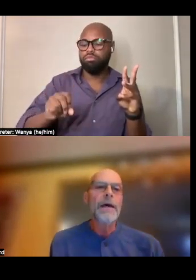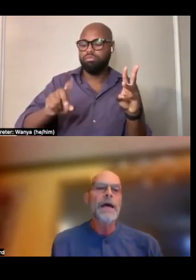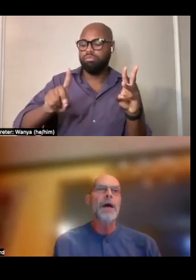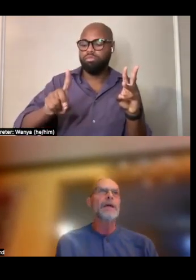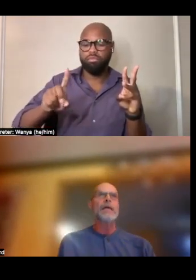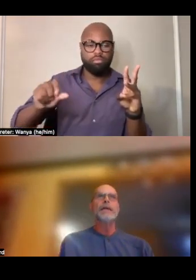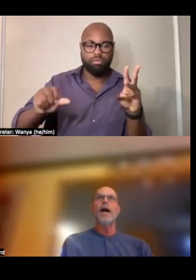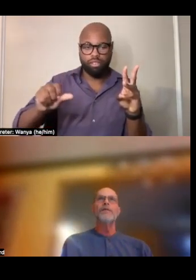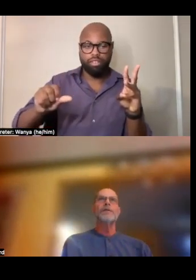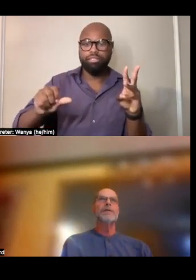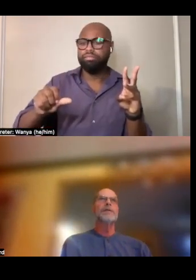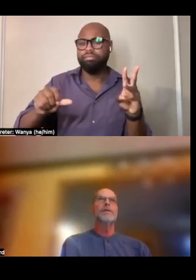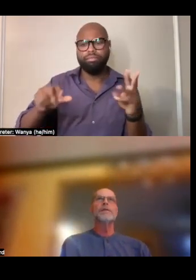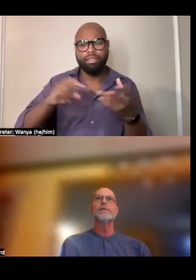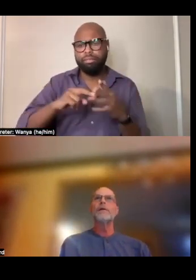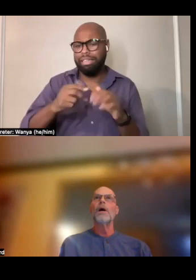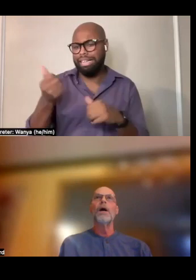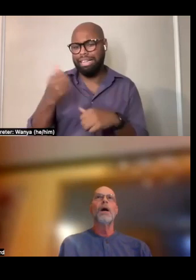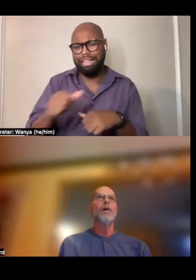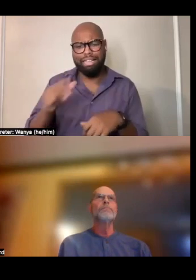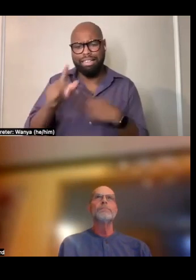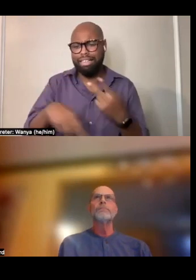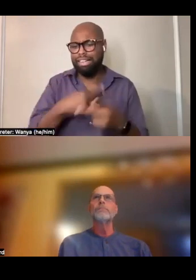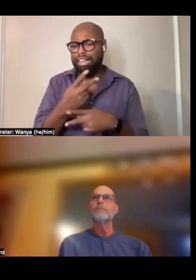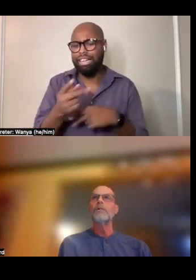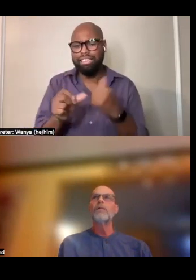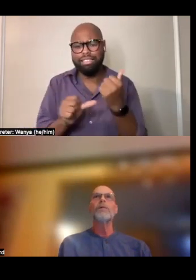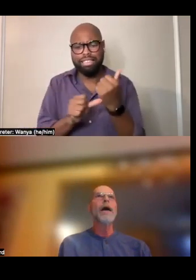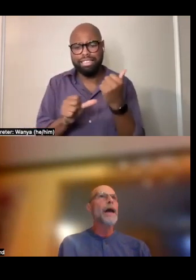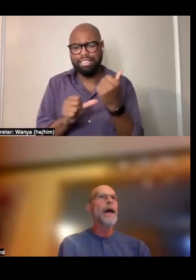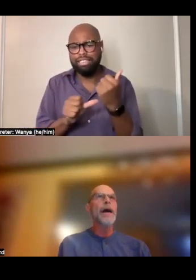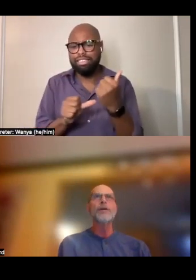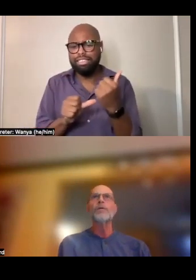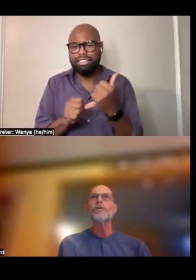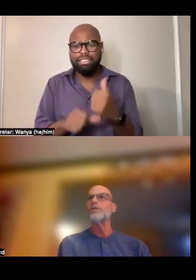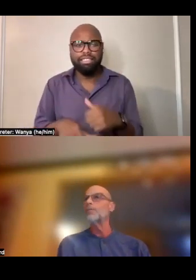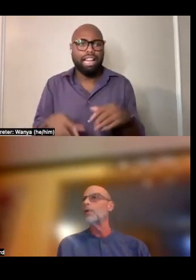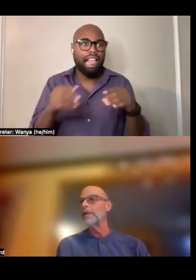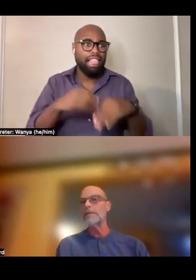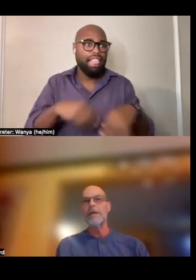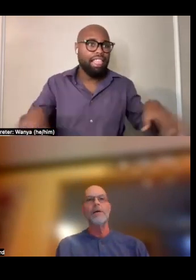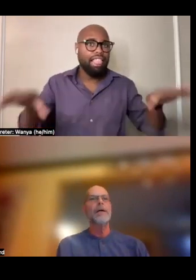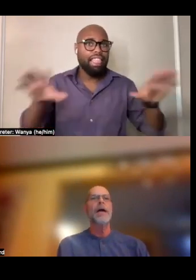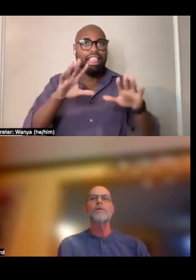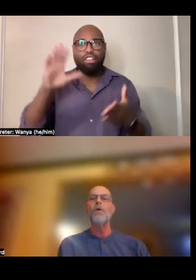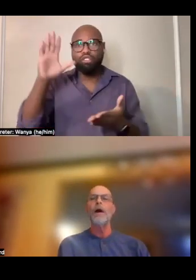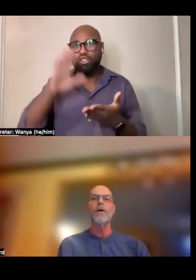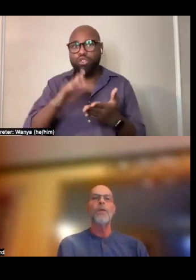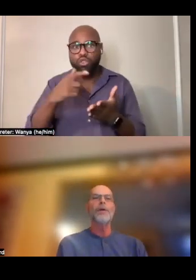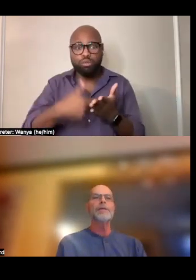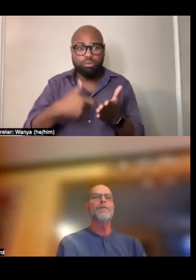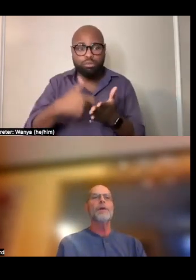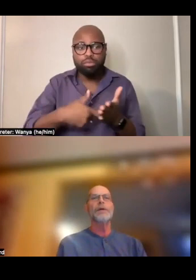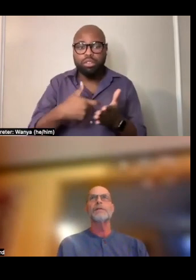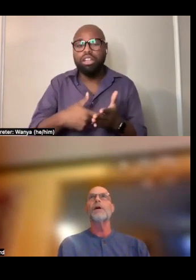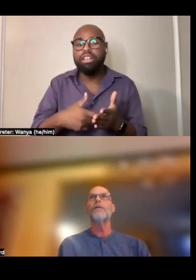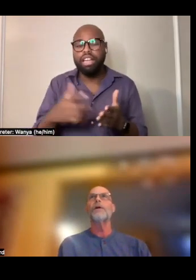And I mean, any kind of assistance, land-reduced pricing. It has quite a comprehensive list to cover